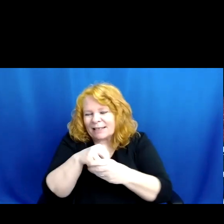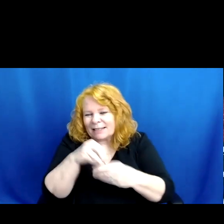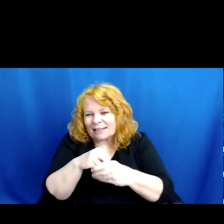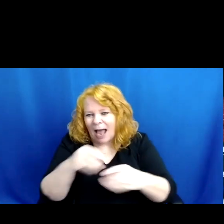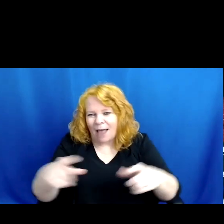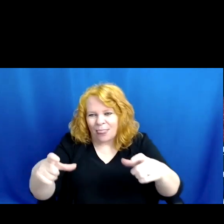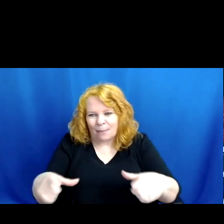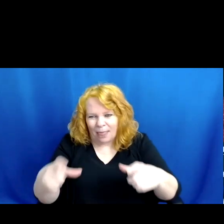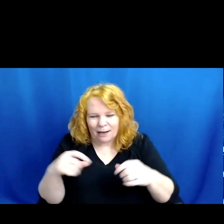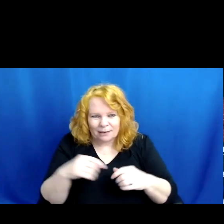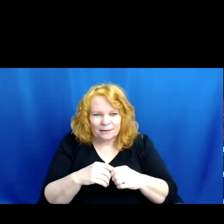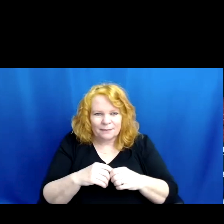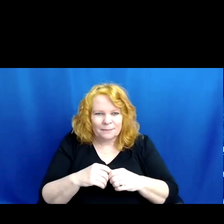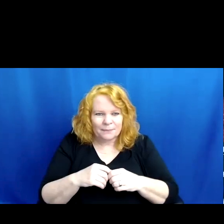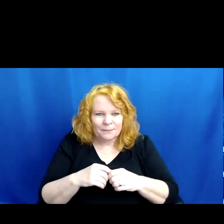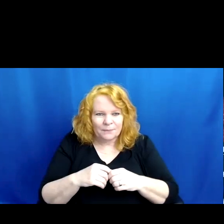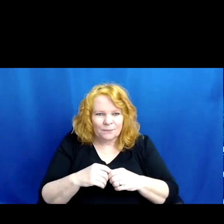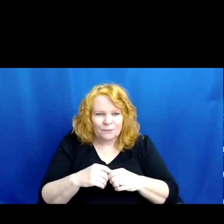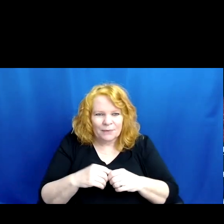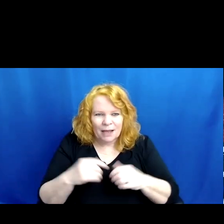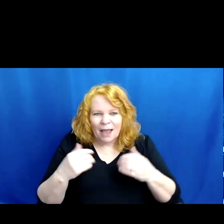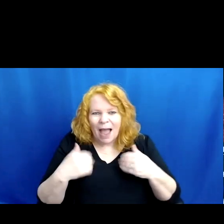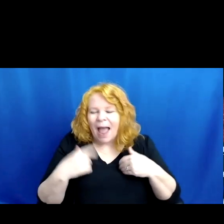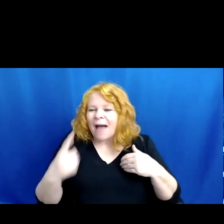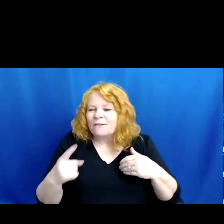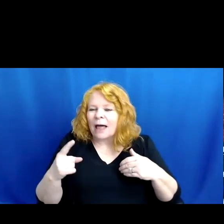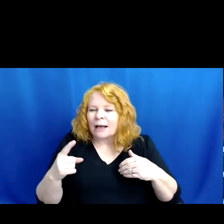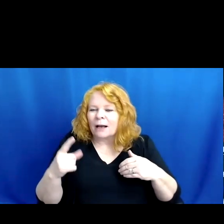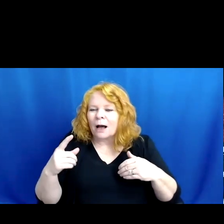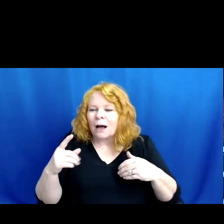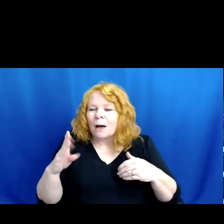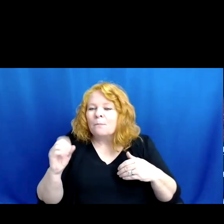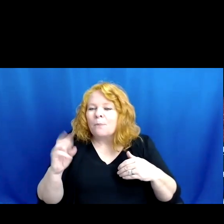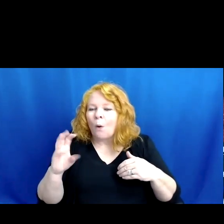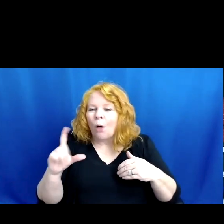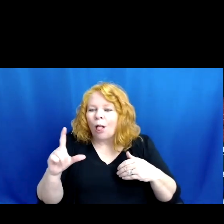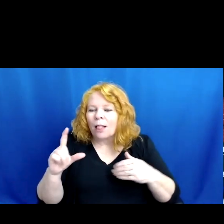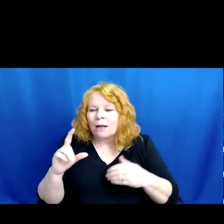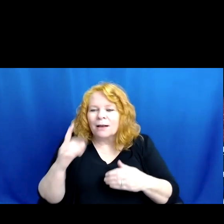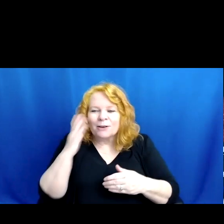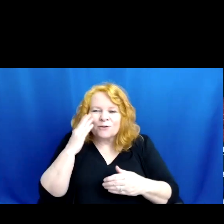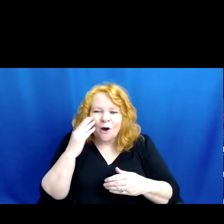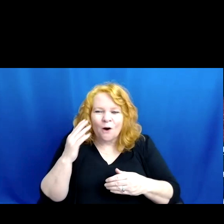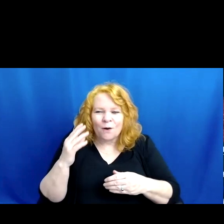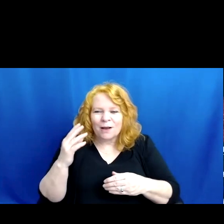I went to one of my dessert bowls, like a pudding bowl. We call it pudding in the United Kingdom. Dessert bowl.